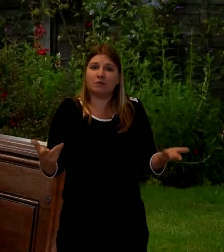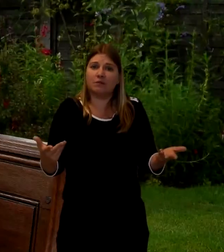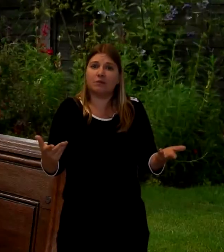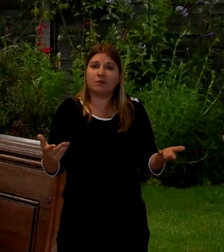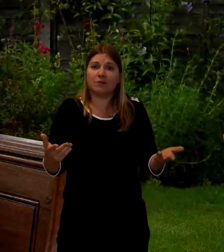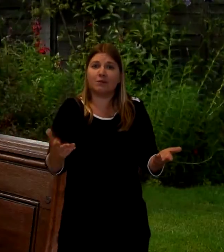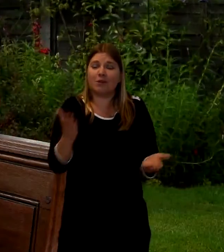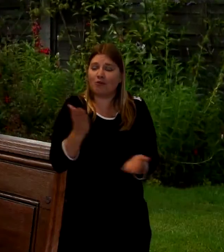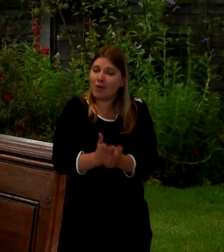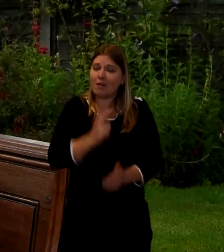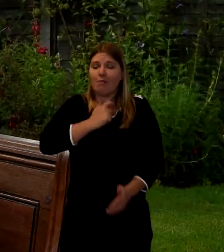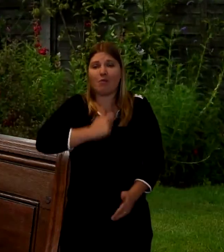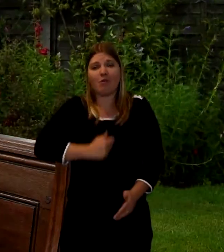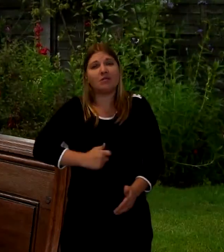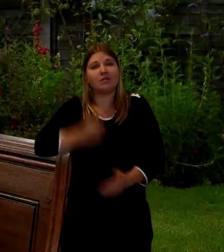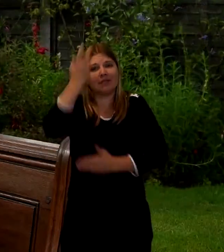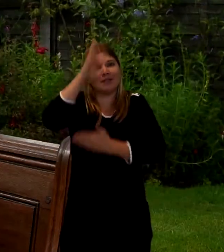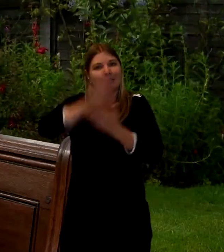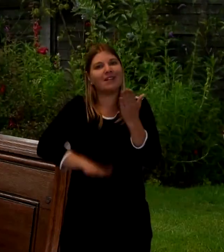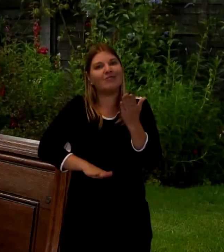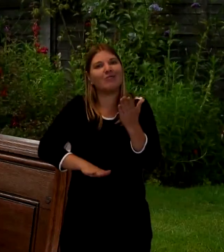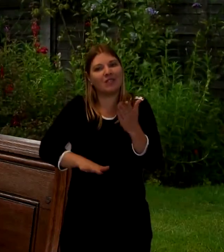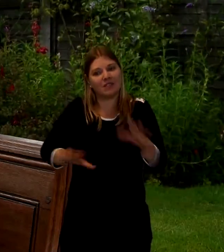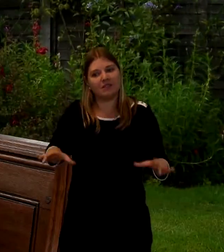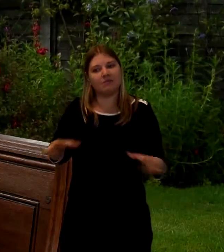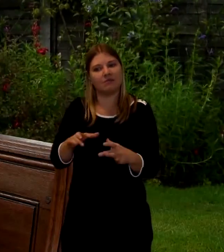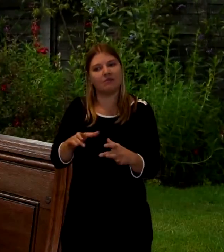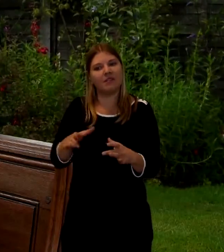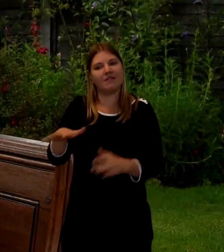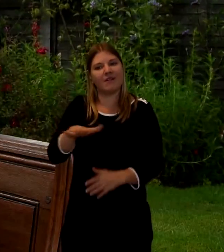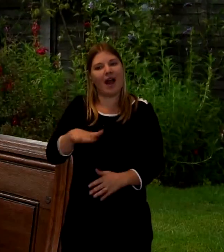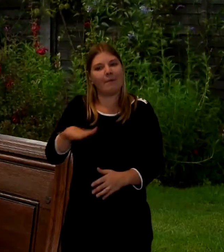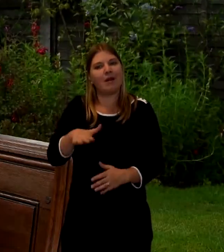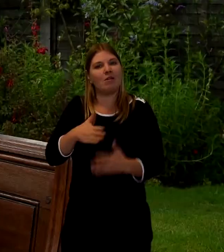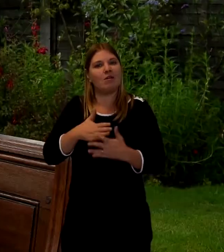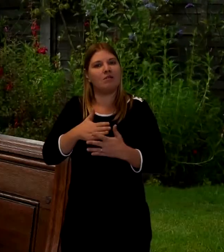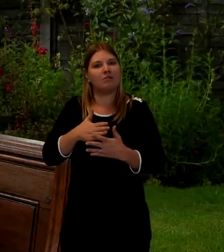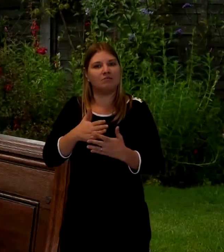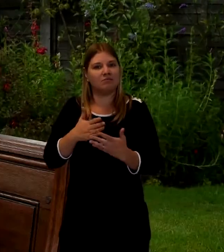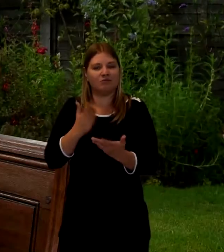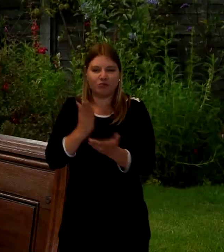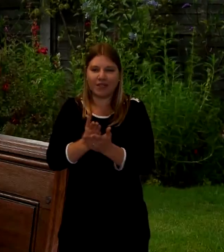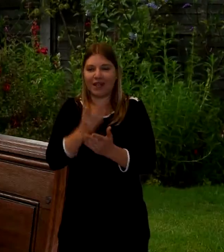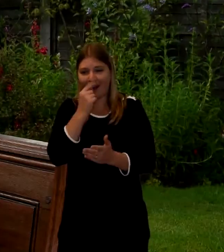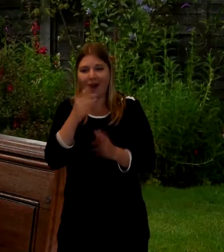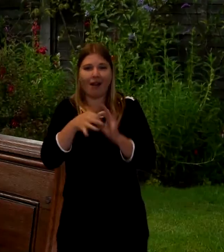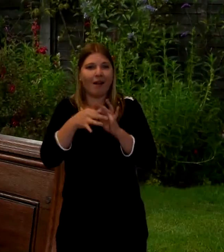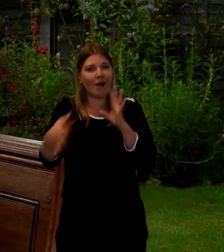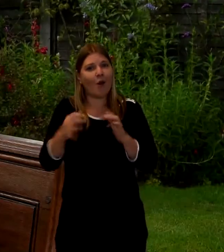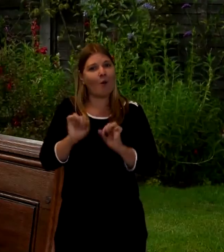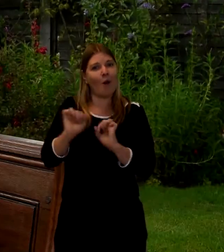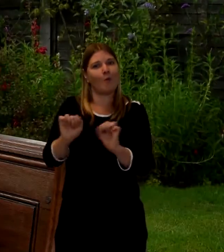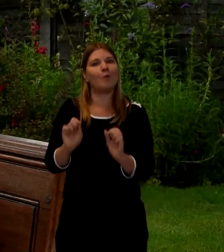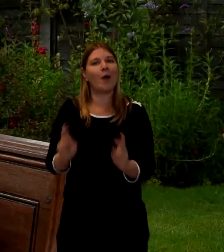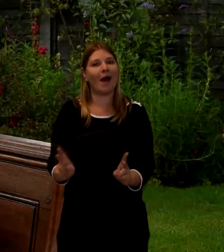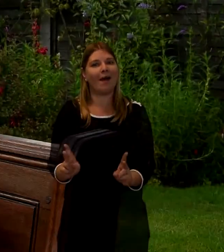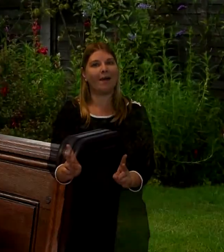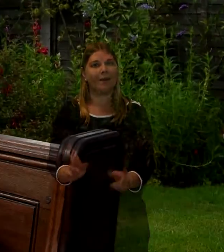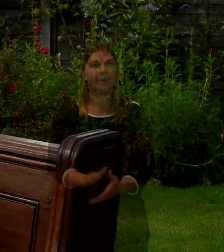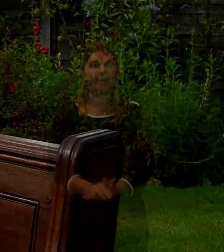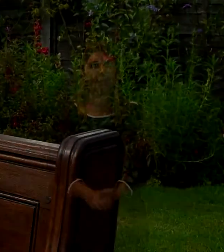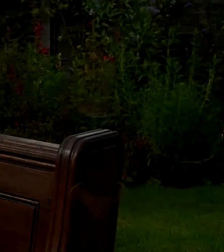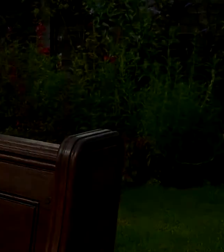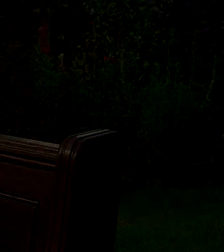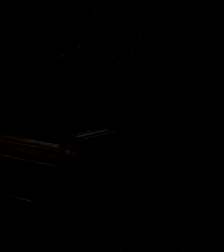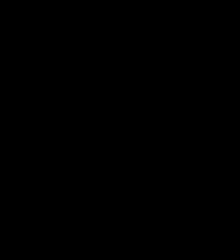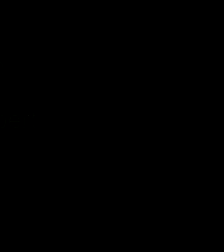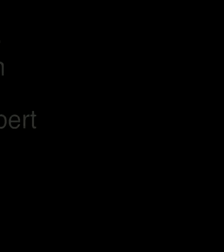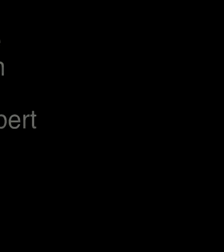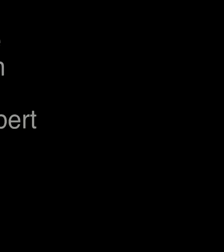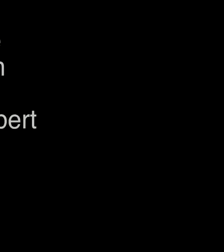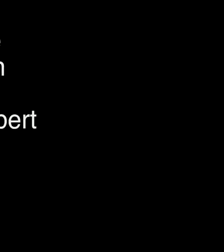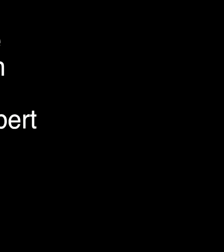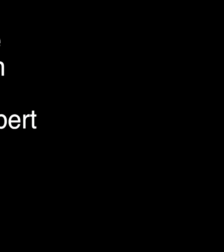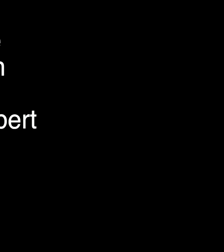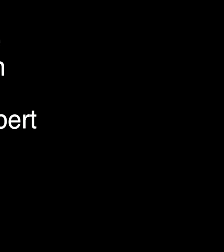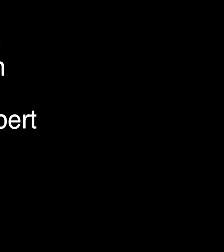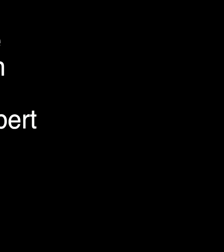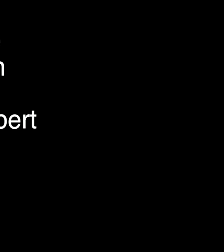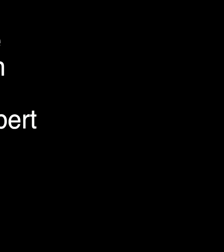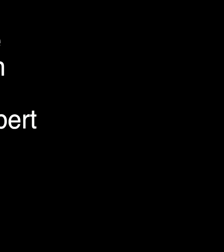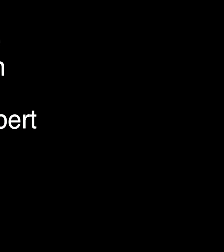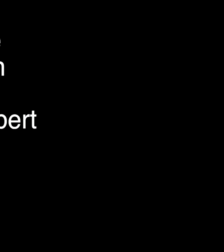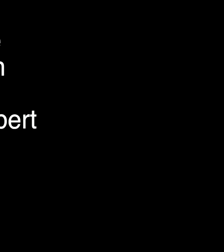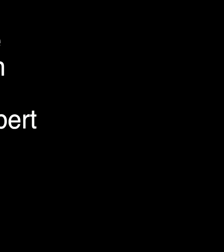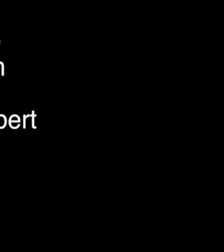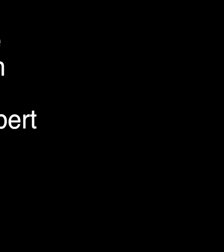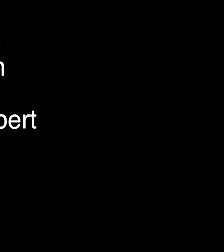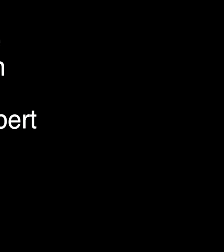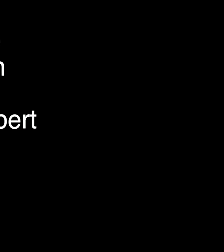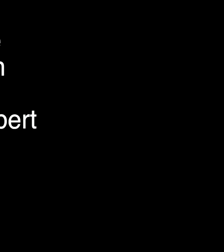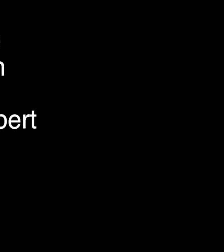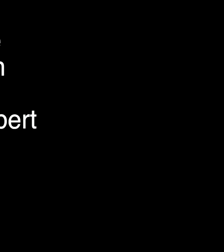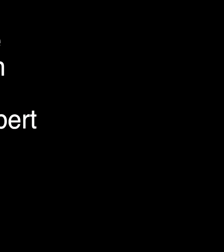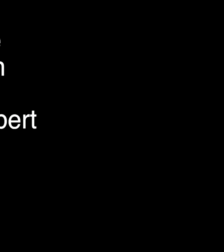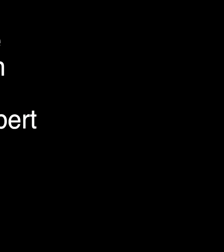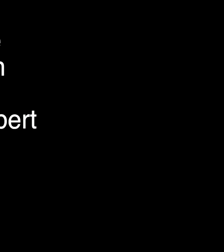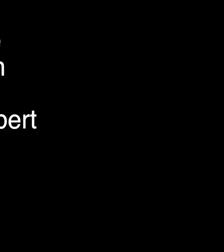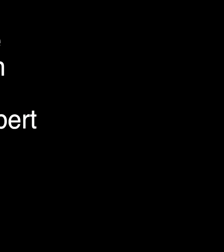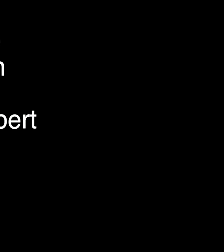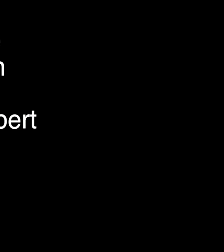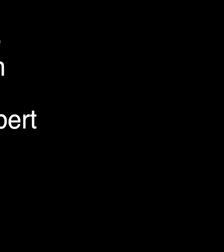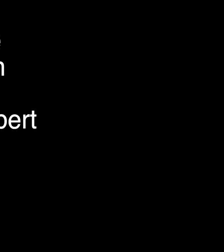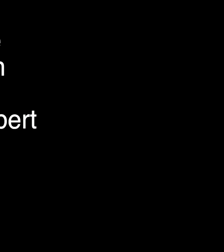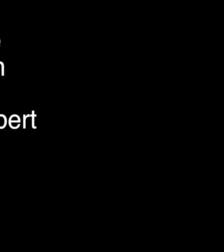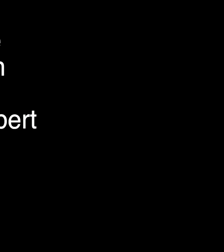that is very very personal to to the people concerned to say goodbye in their own special way